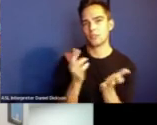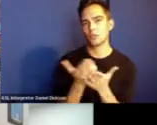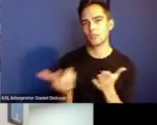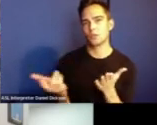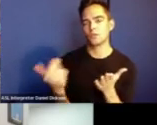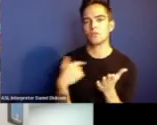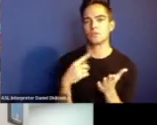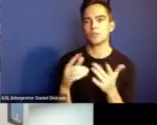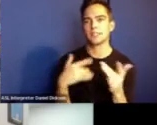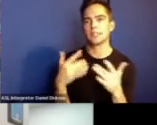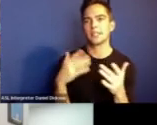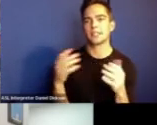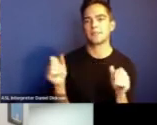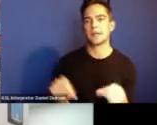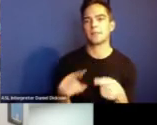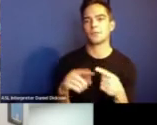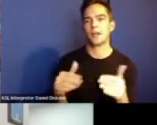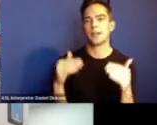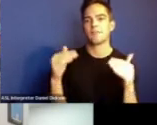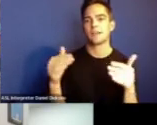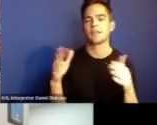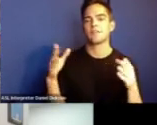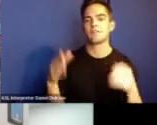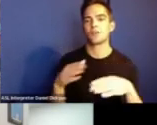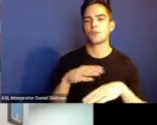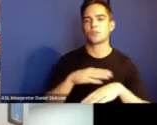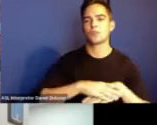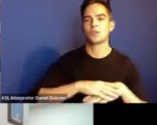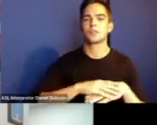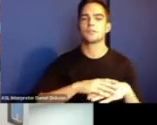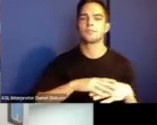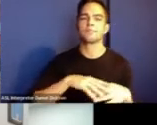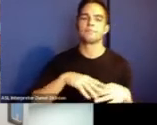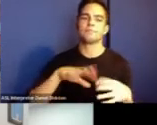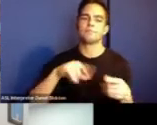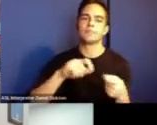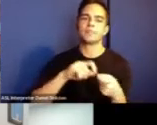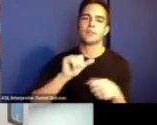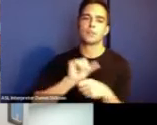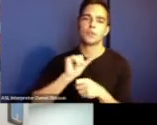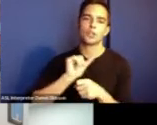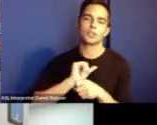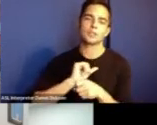excited to be able to sort of elevate and focus on the specific work that is happening